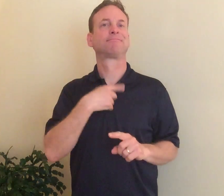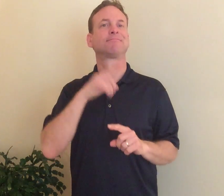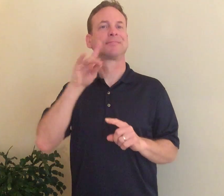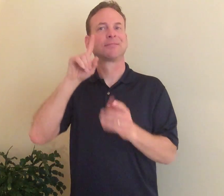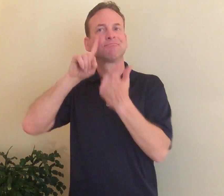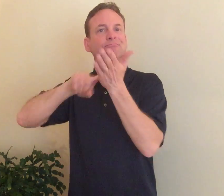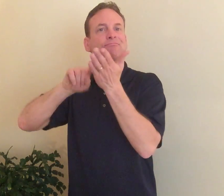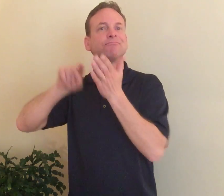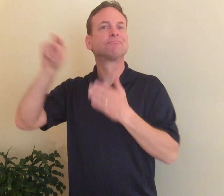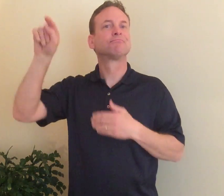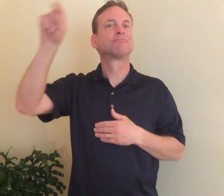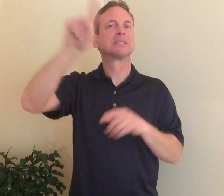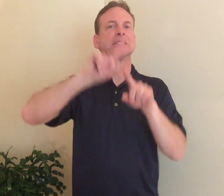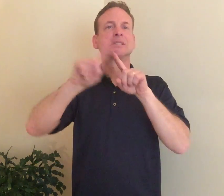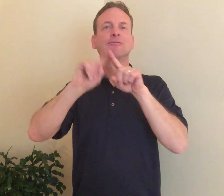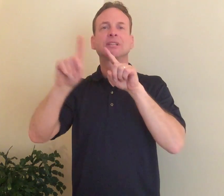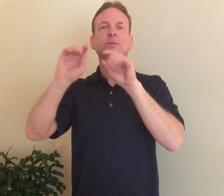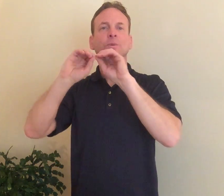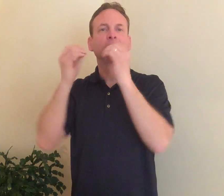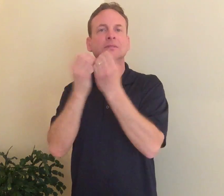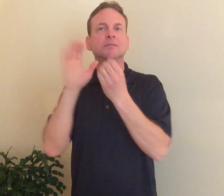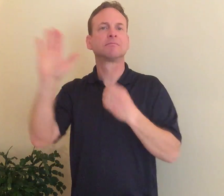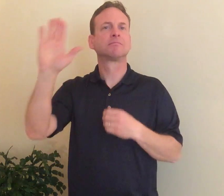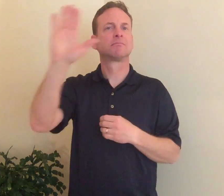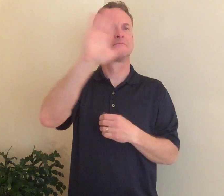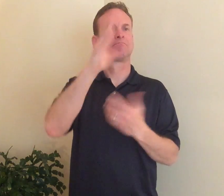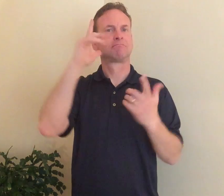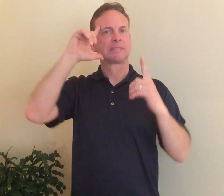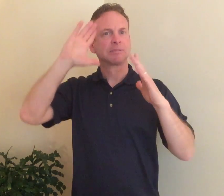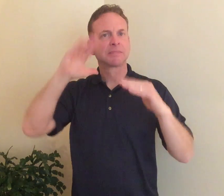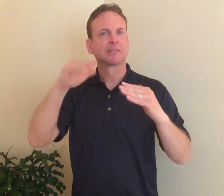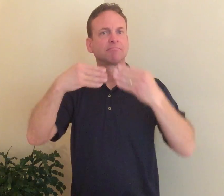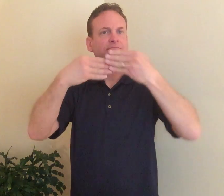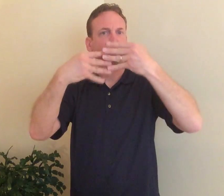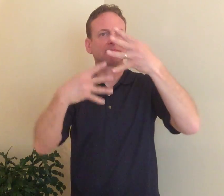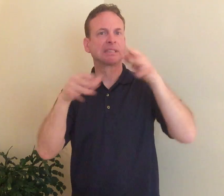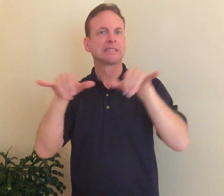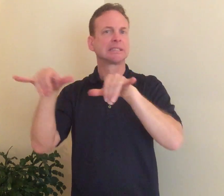We did explore and examine different organizations, their expectations, and their standards as